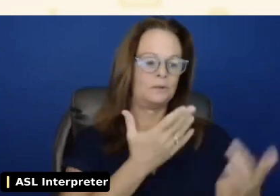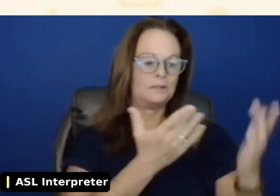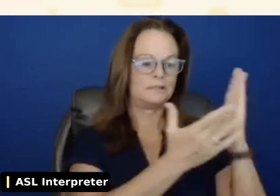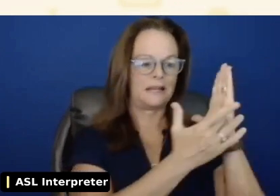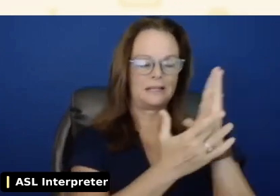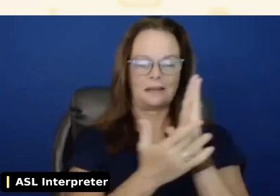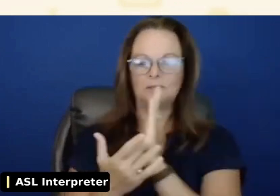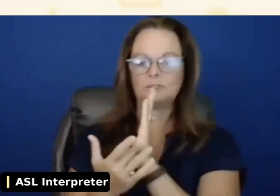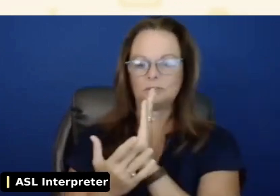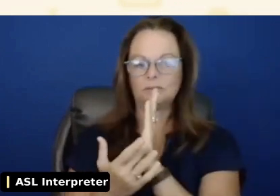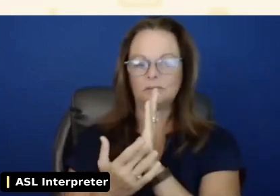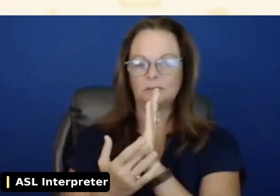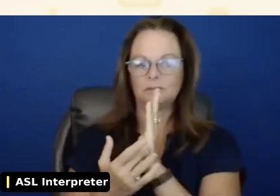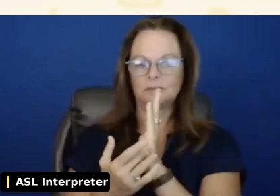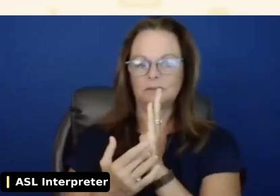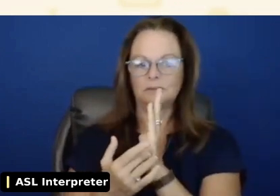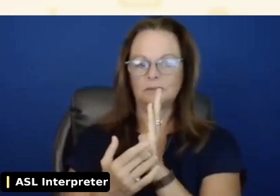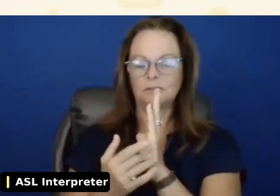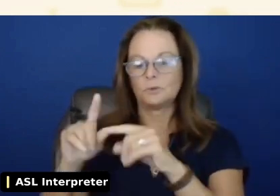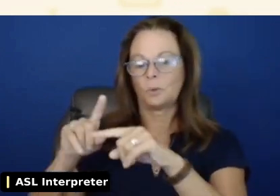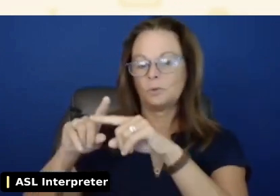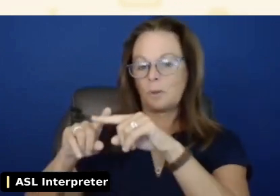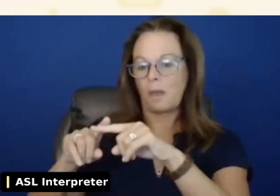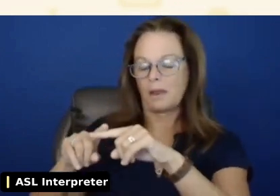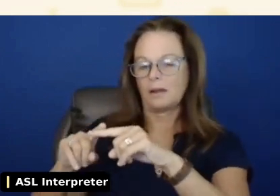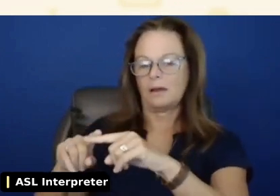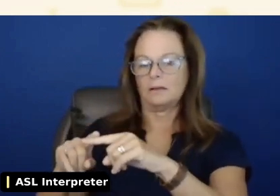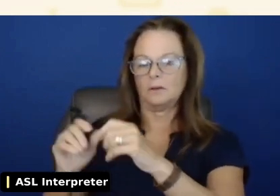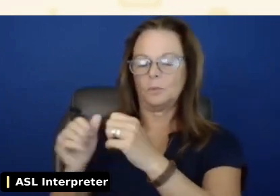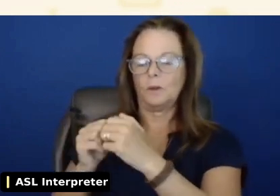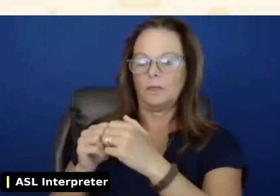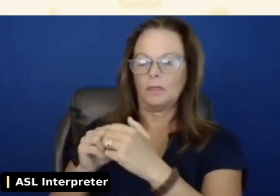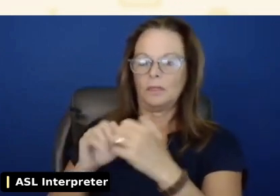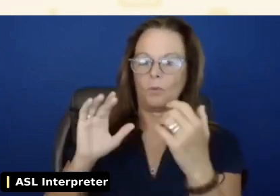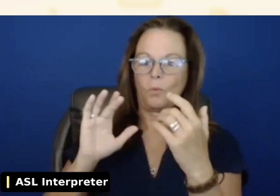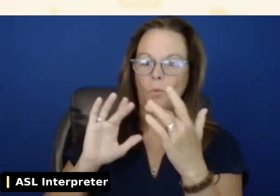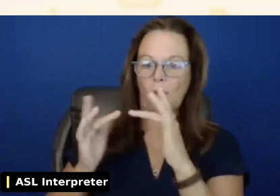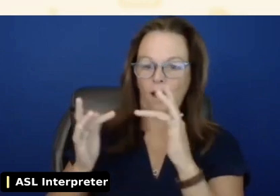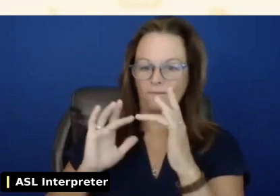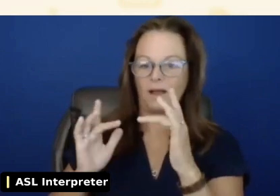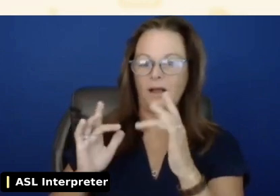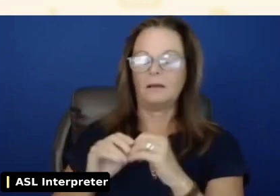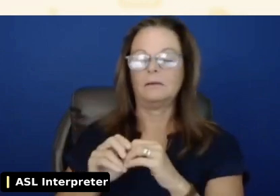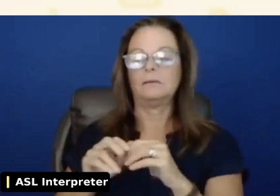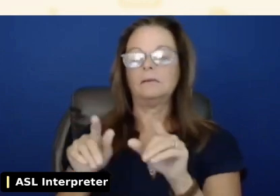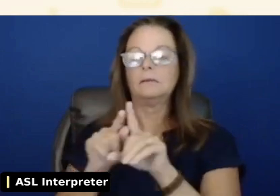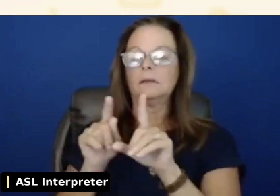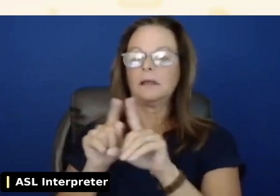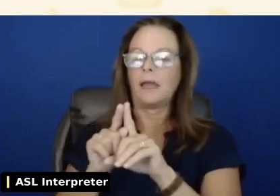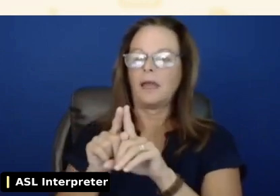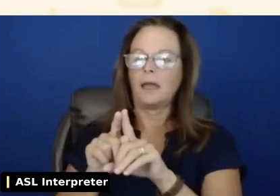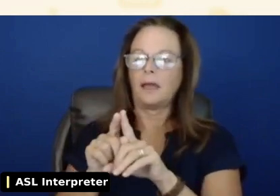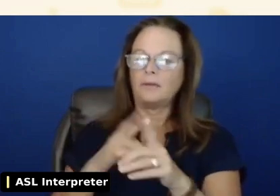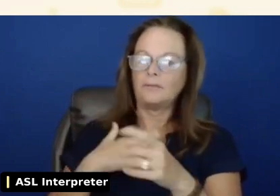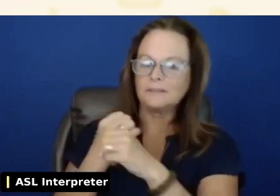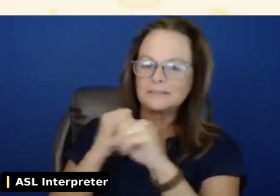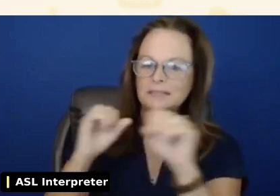of a Wi-Fi signal, and to facilitate a connection, and to bridge distances.